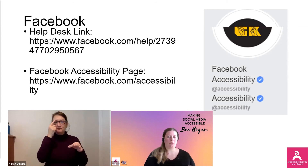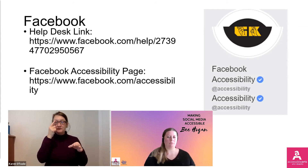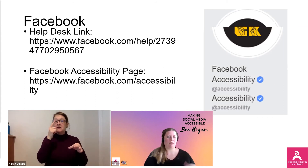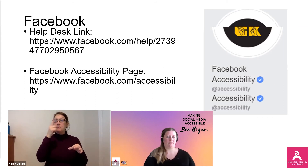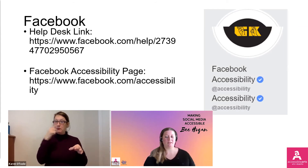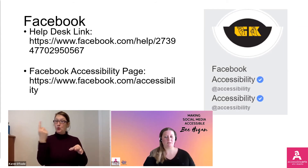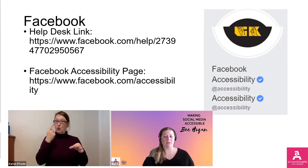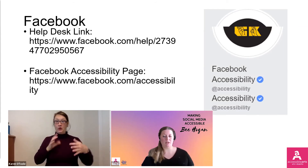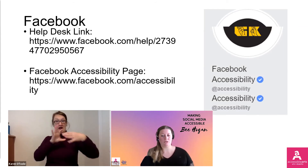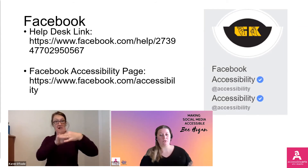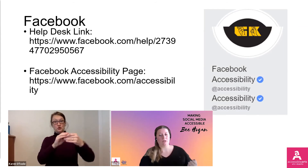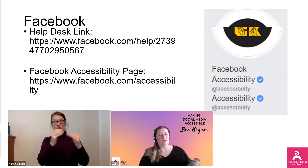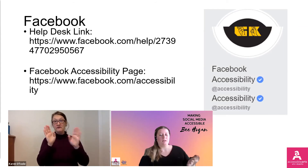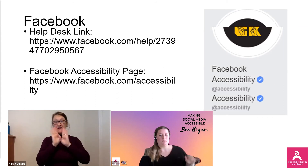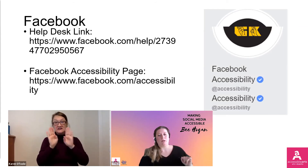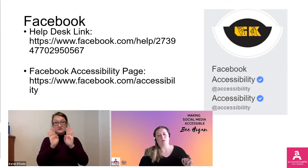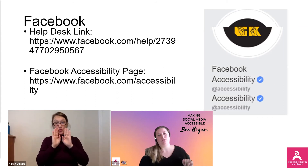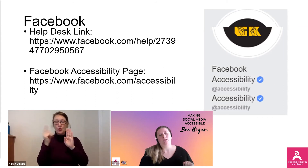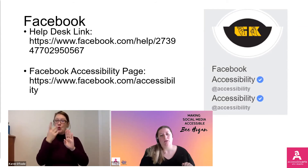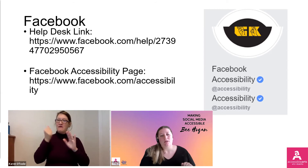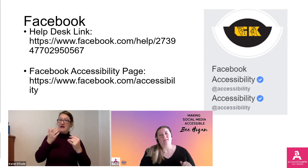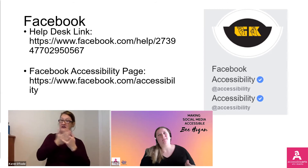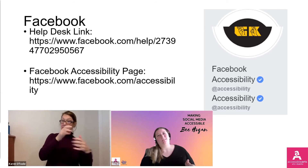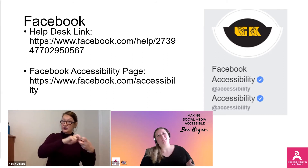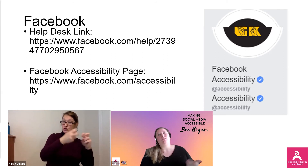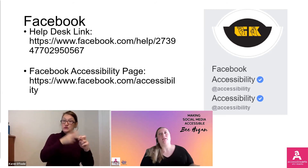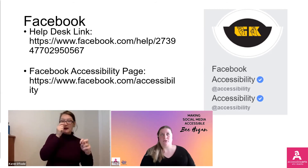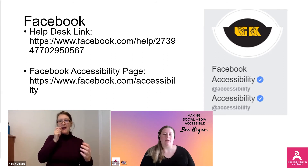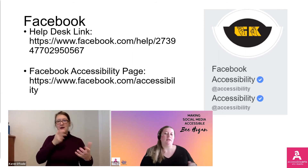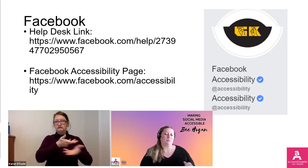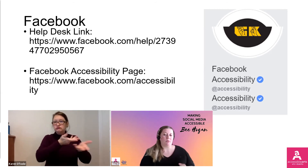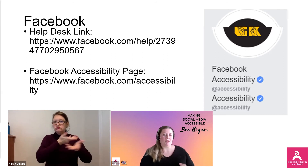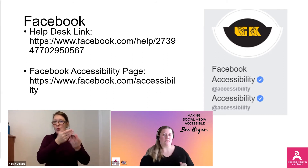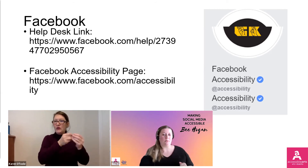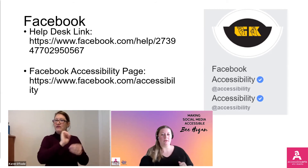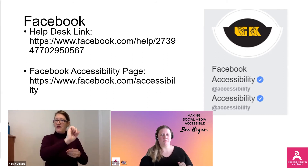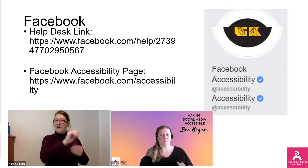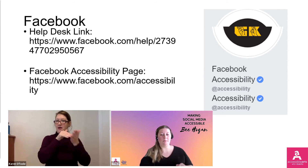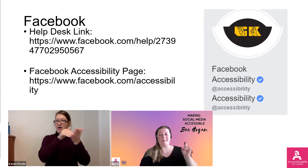have accessibility issues. It is quite good. It is OK, that is probably a better term.